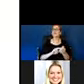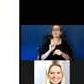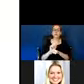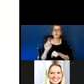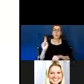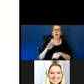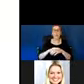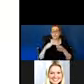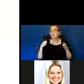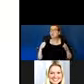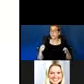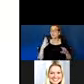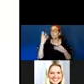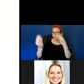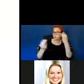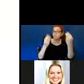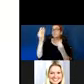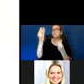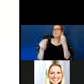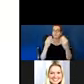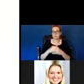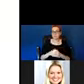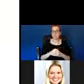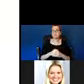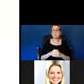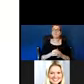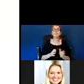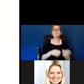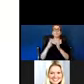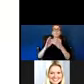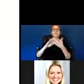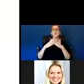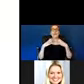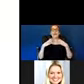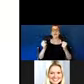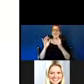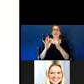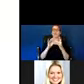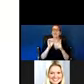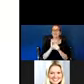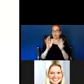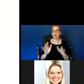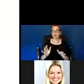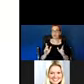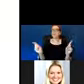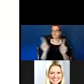Our community health outreach worker works closely with the nurse, again mostly in the field.